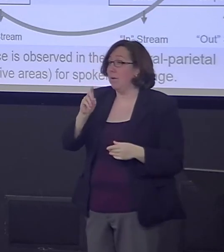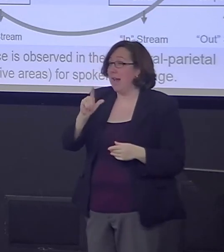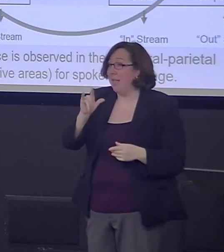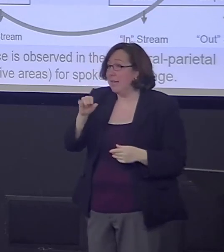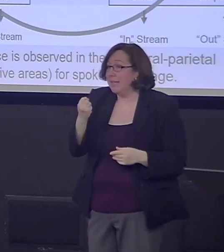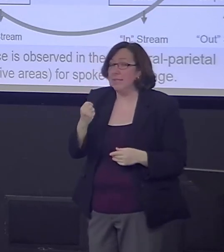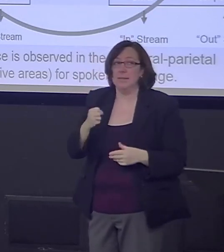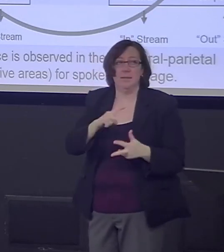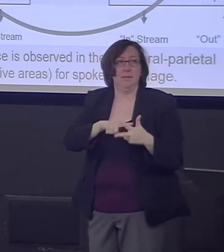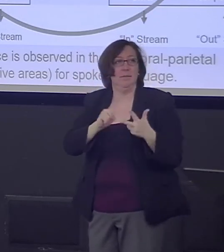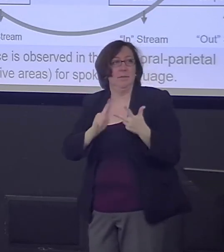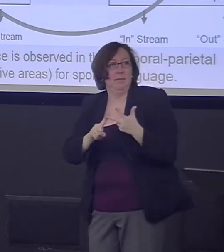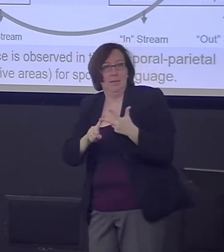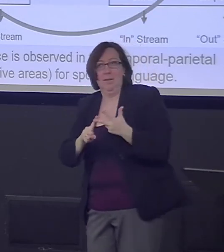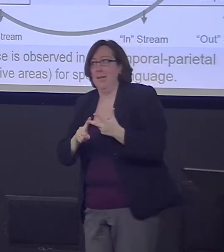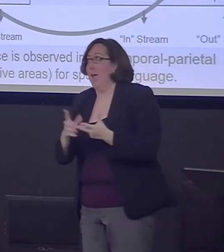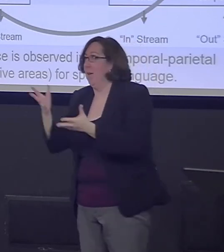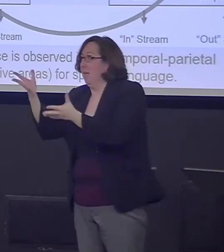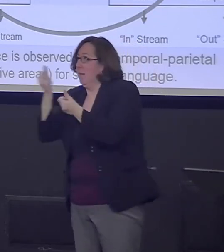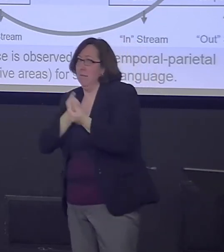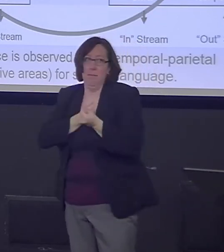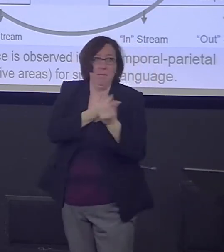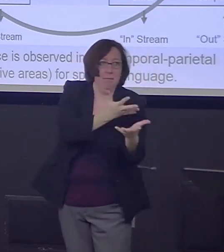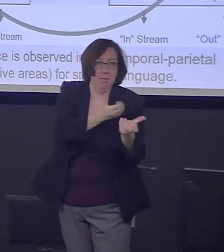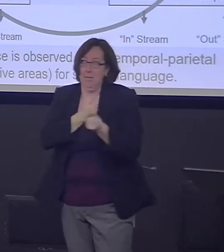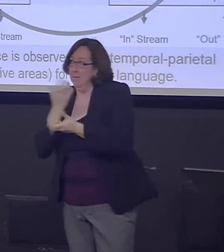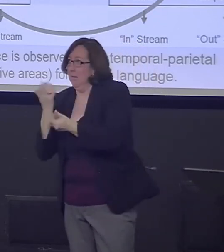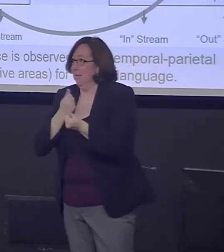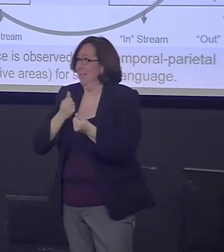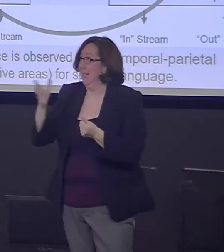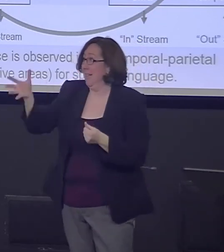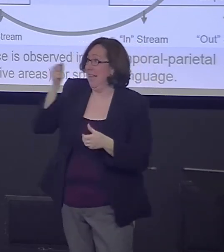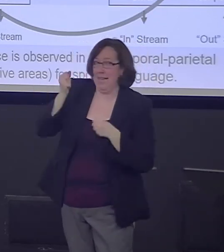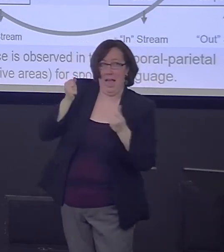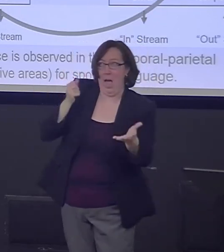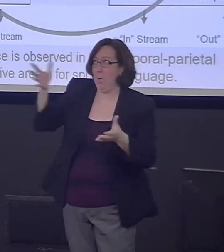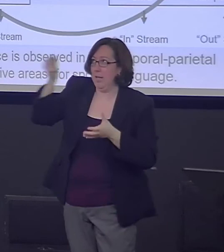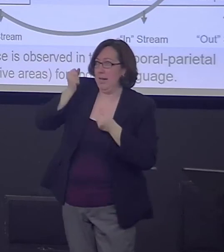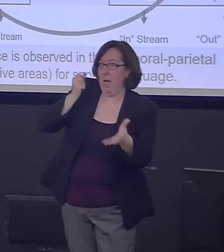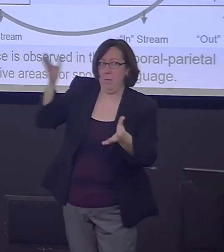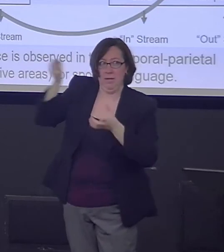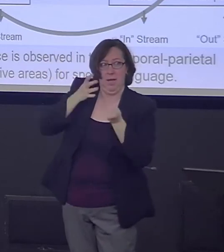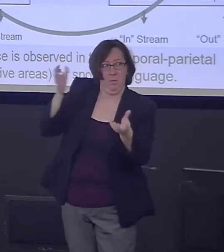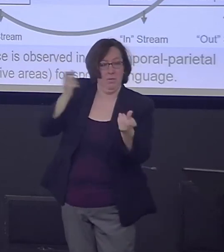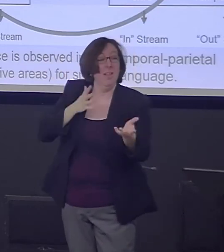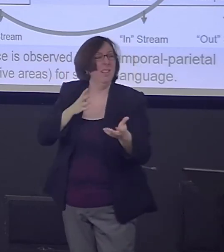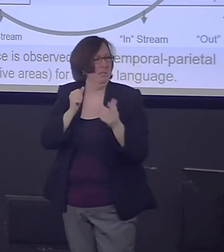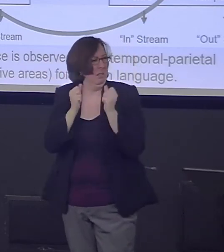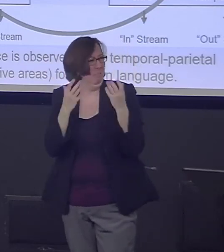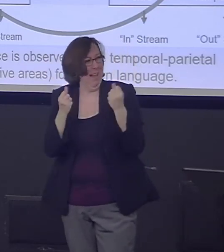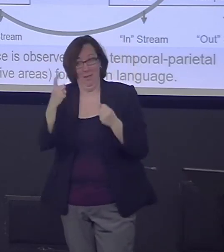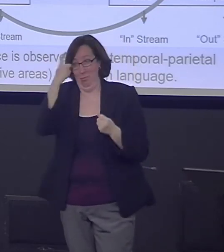and multiple directions of information flow in and out, it's amazing that the brain can do it.